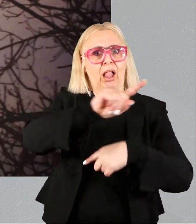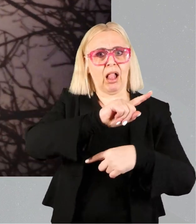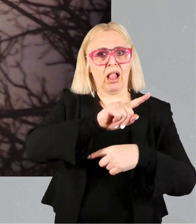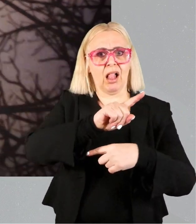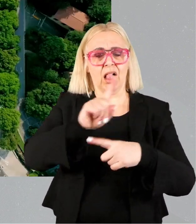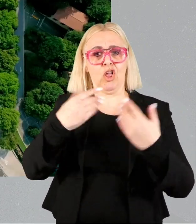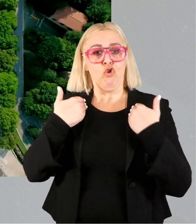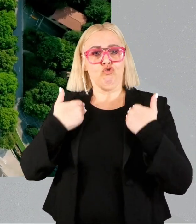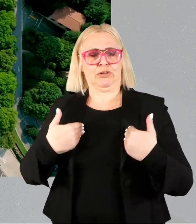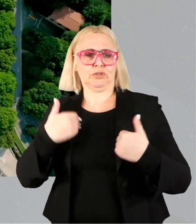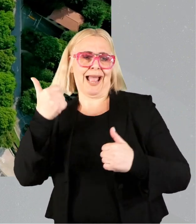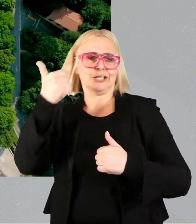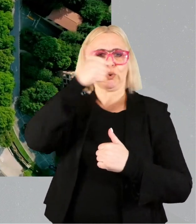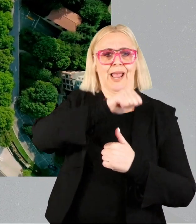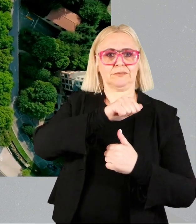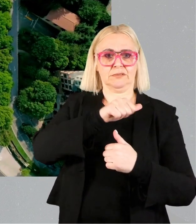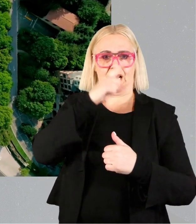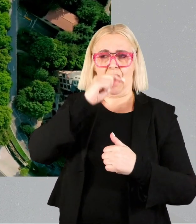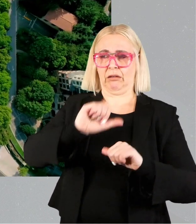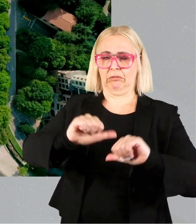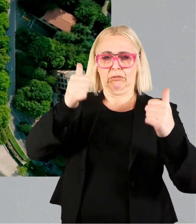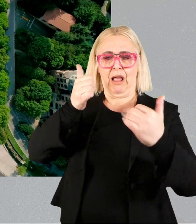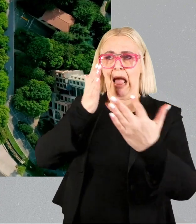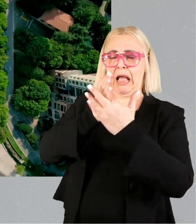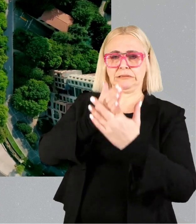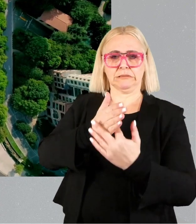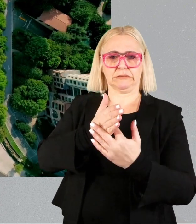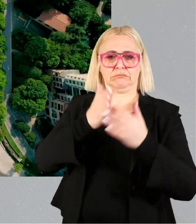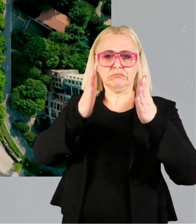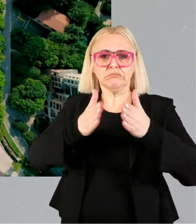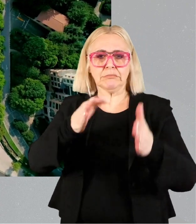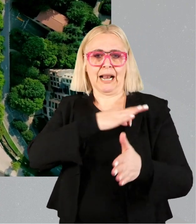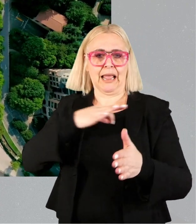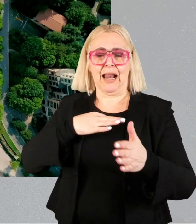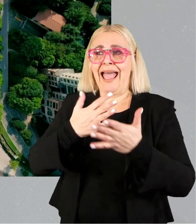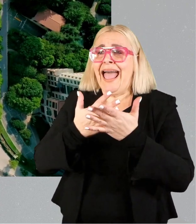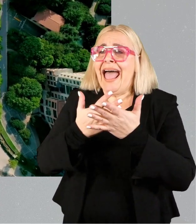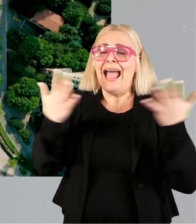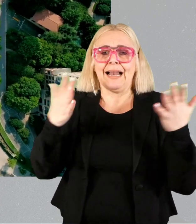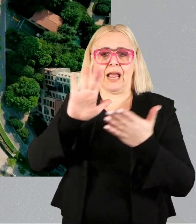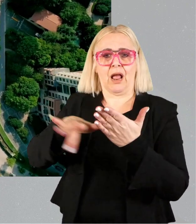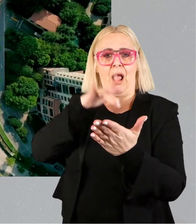The rich and educated can find their way to the excellent clinic in any capital city.